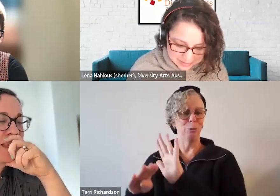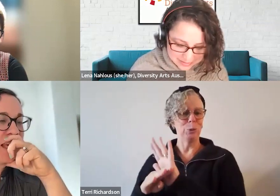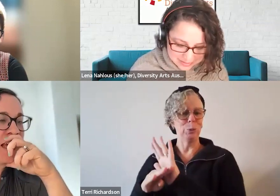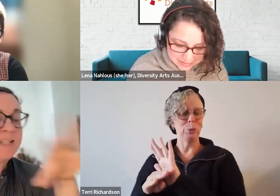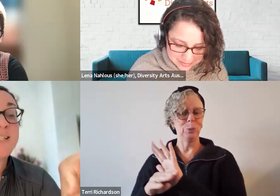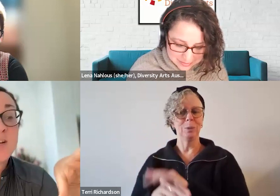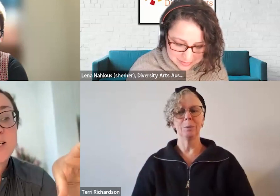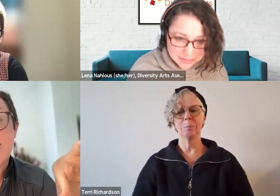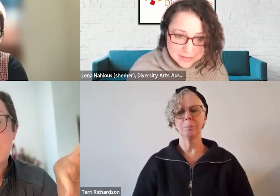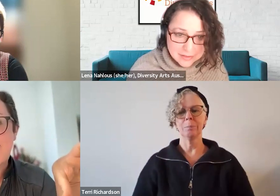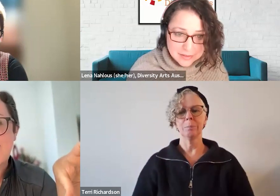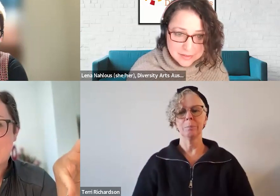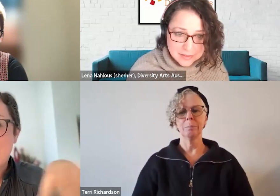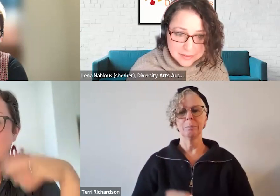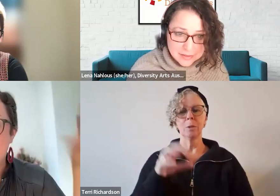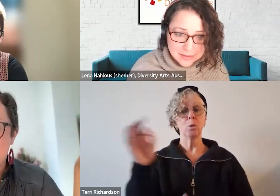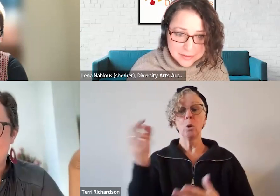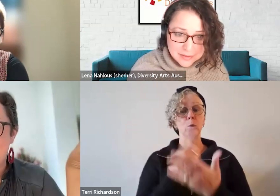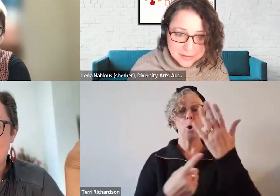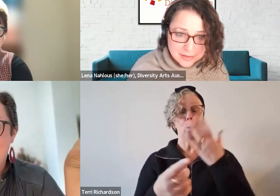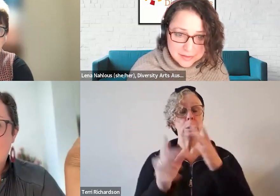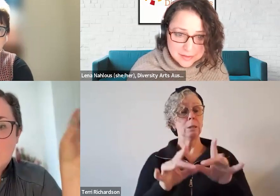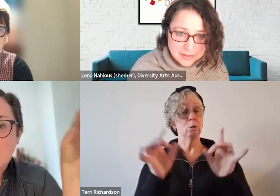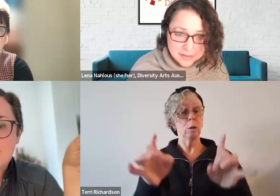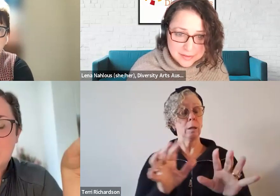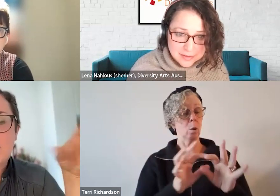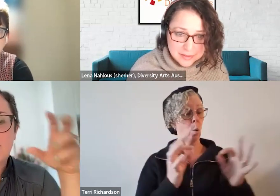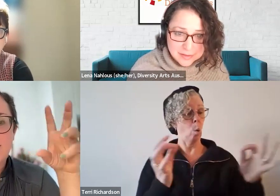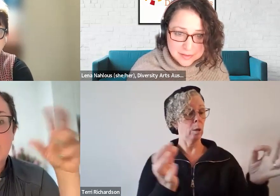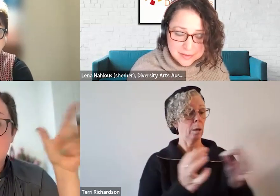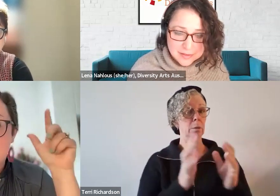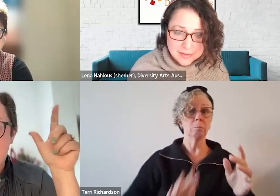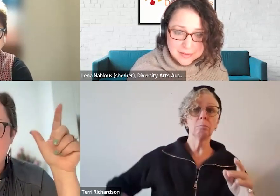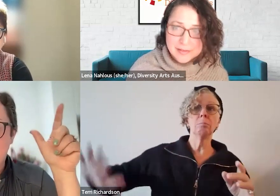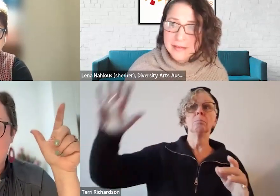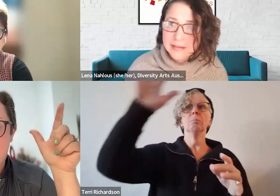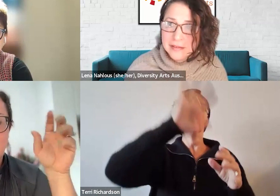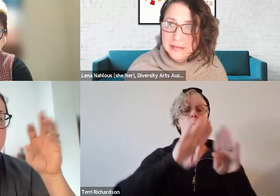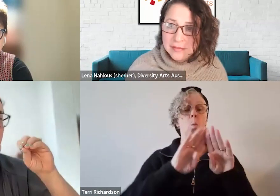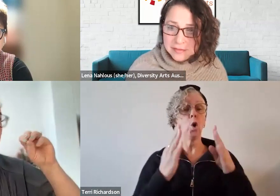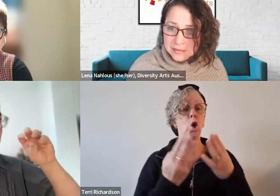And this is not just happening in Australia. Organisations all over the world are starting to experiment with that idea.